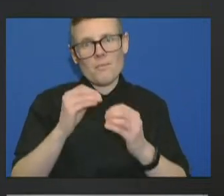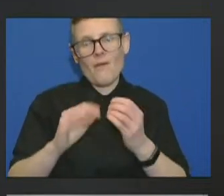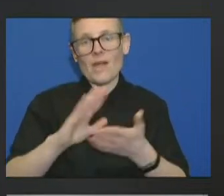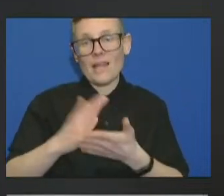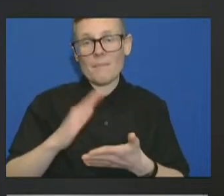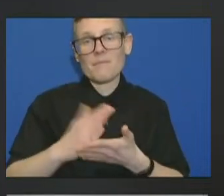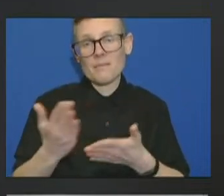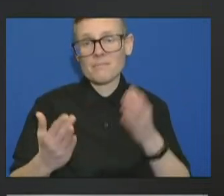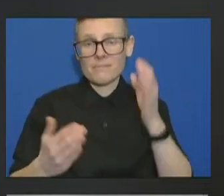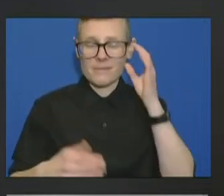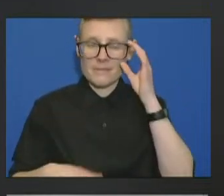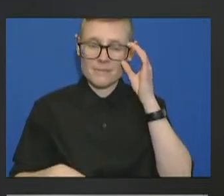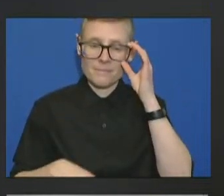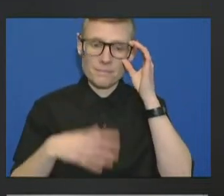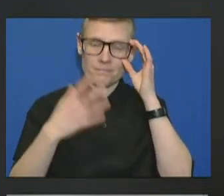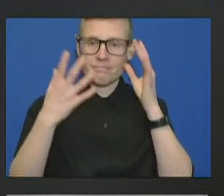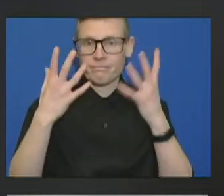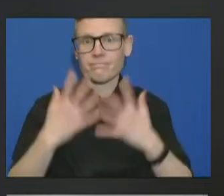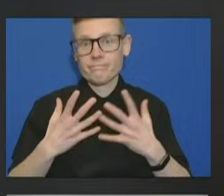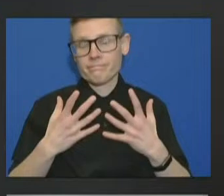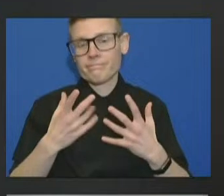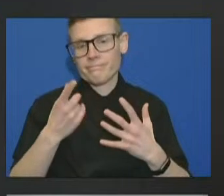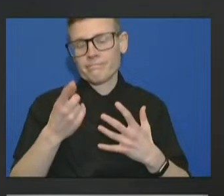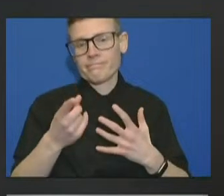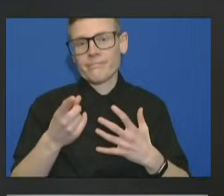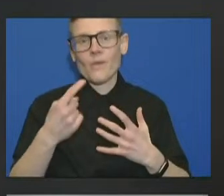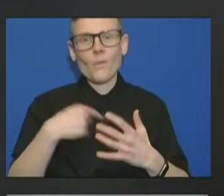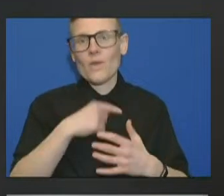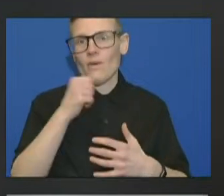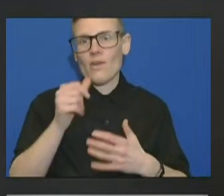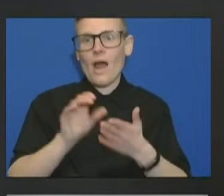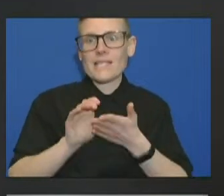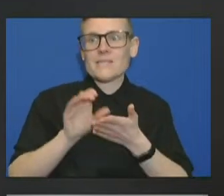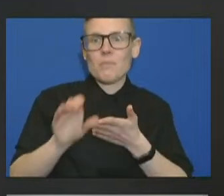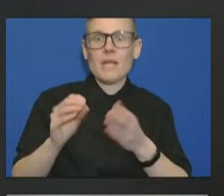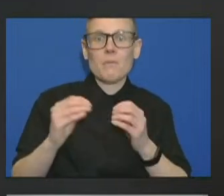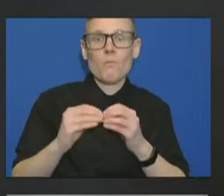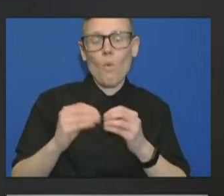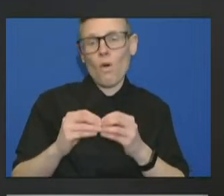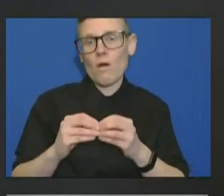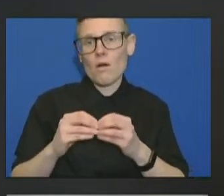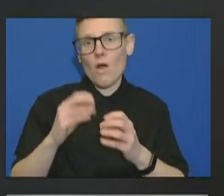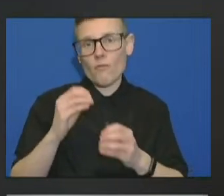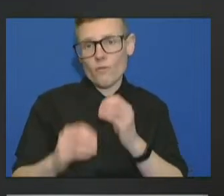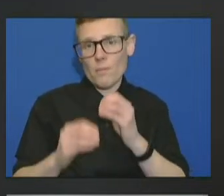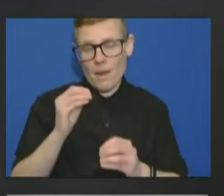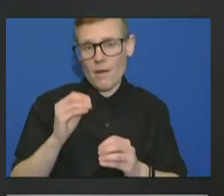going to be spending more and more millions of dollars on Chromebook repairs. The reality